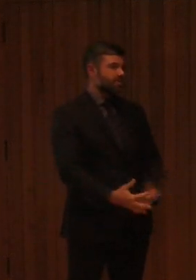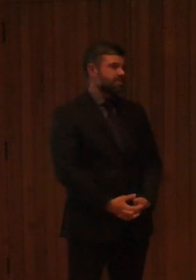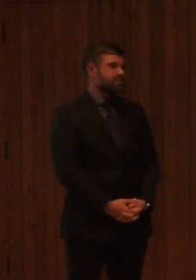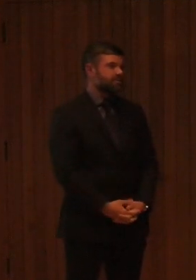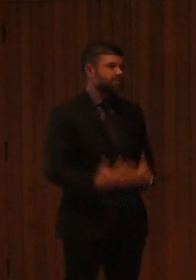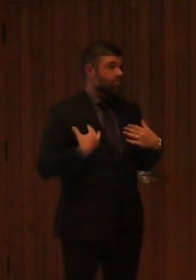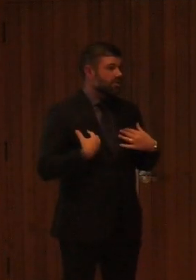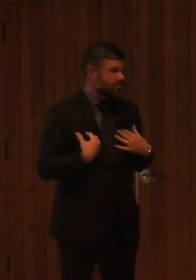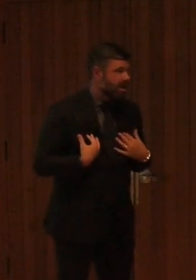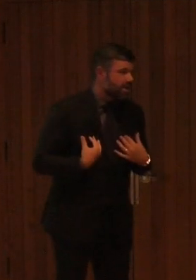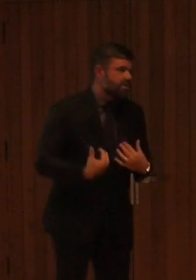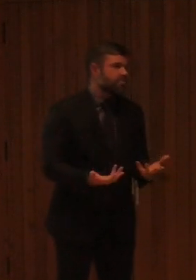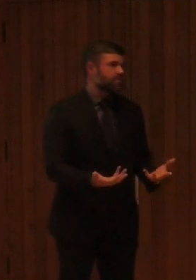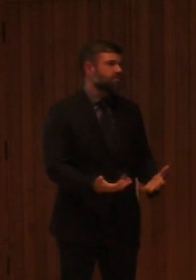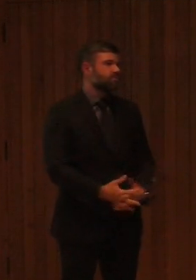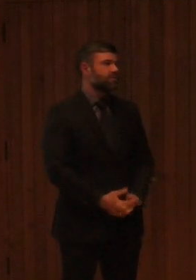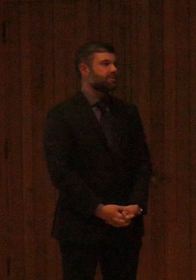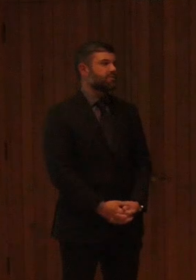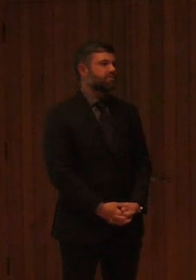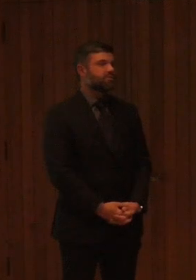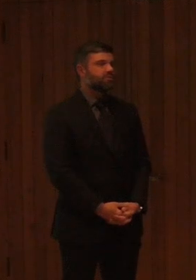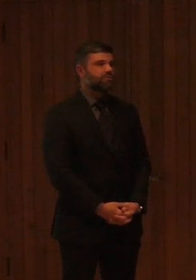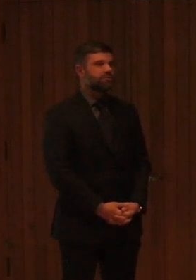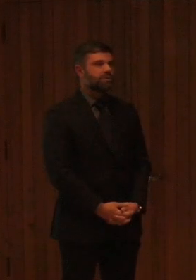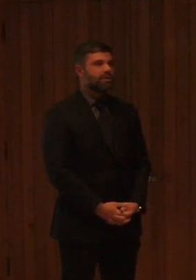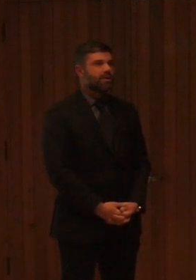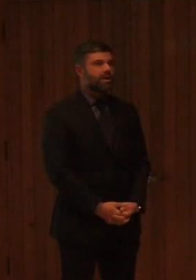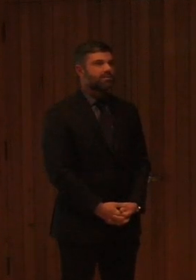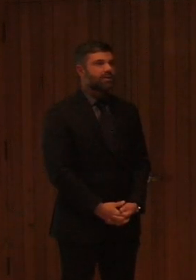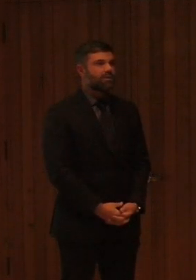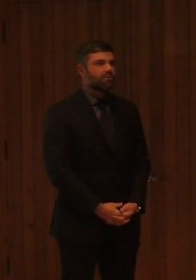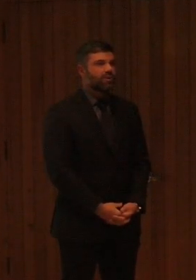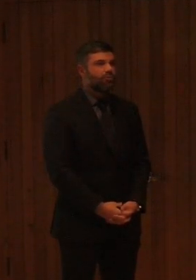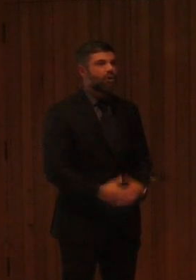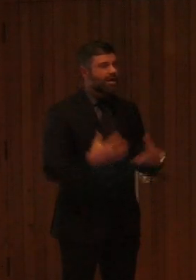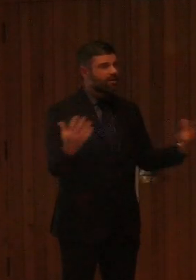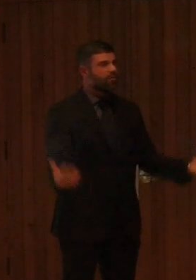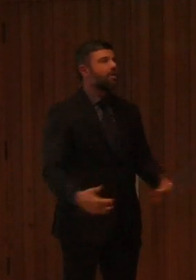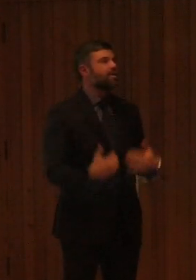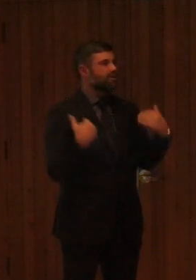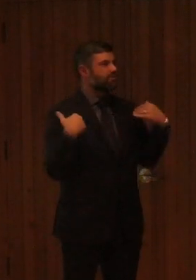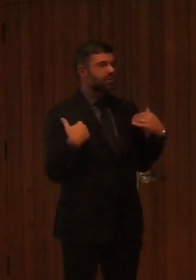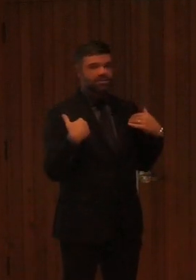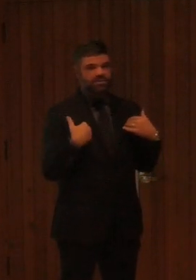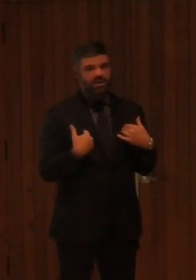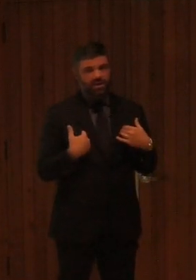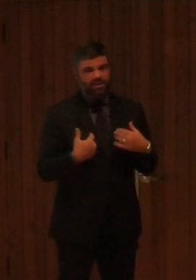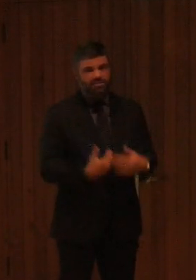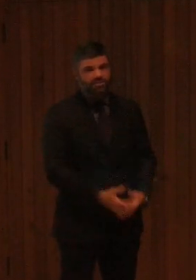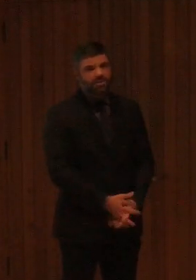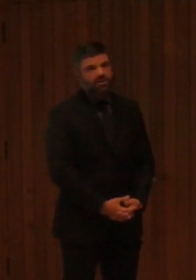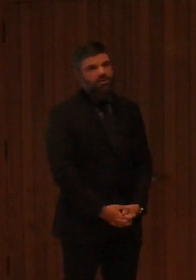in a sense, is my idea about the story, is that she serves as an awakening for us, the audience,